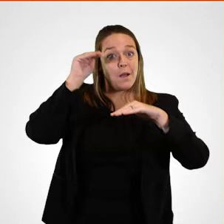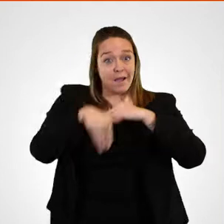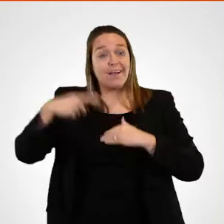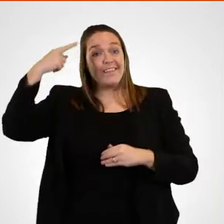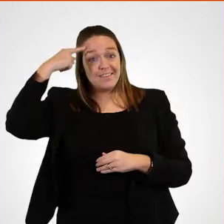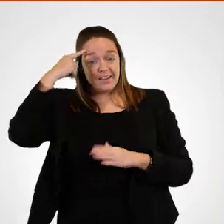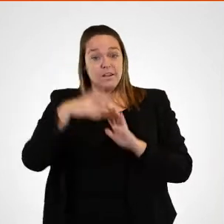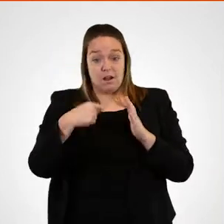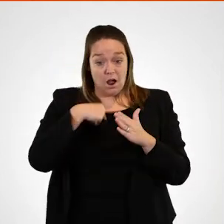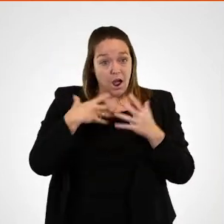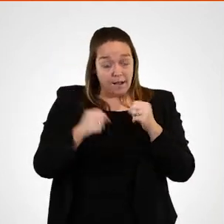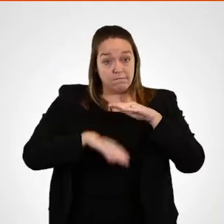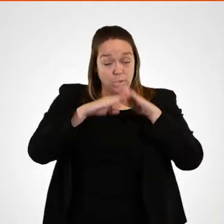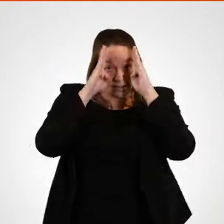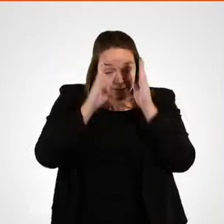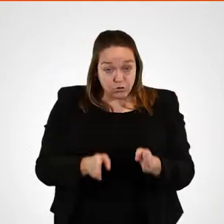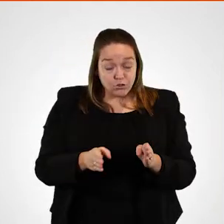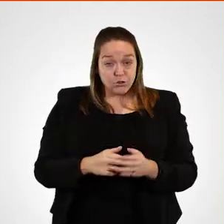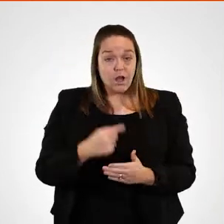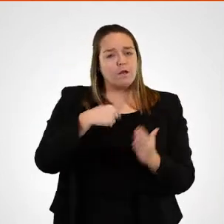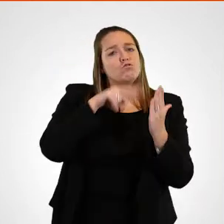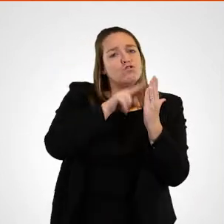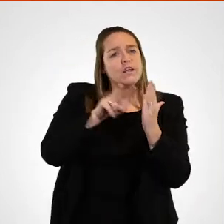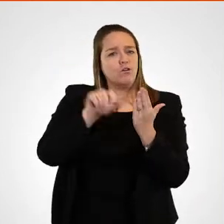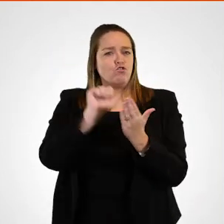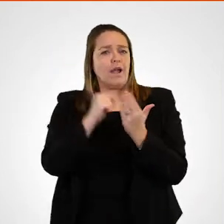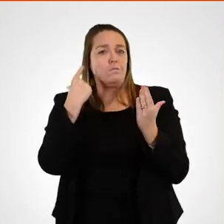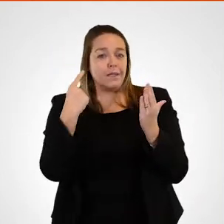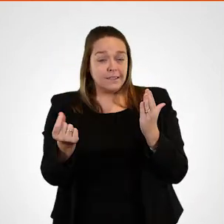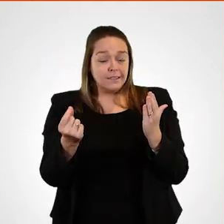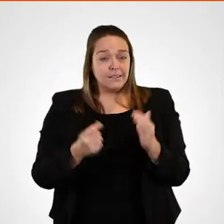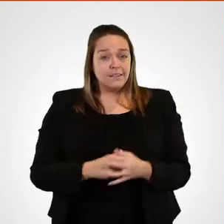Am I paying attention? Am I reading at the right pace?